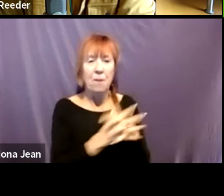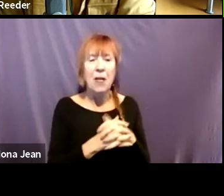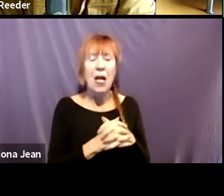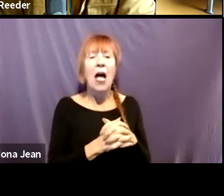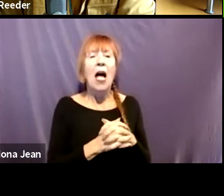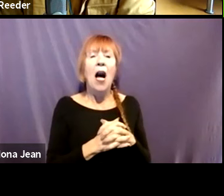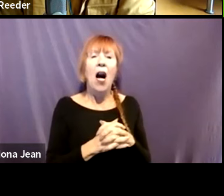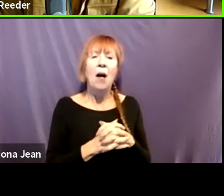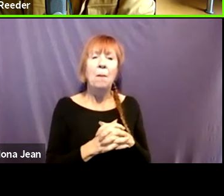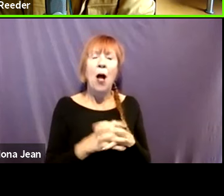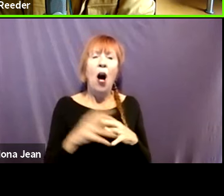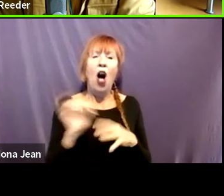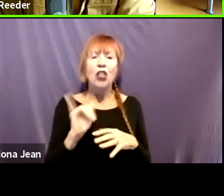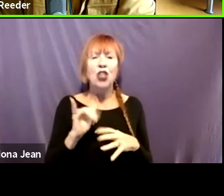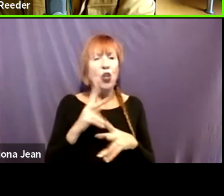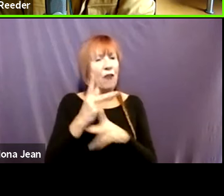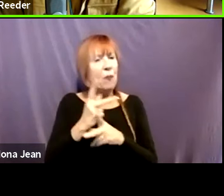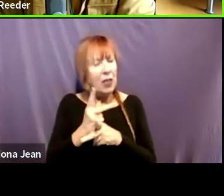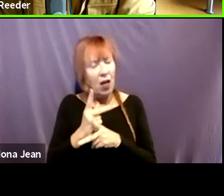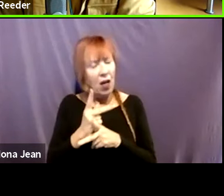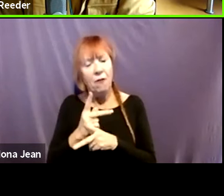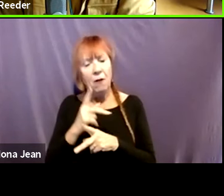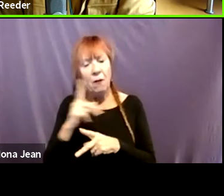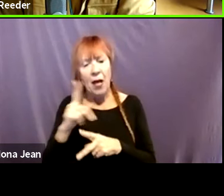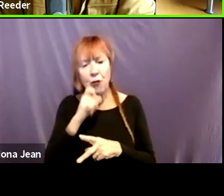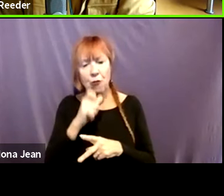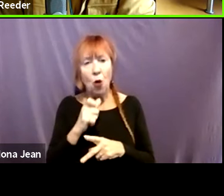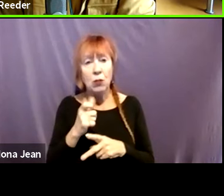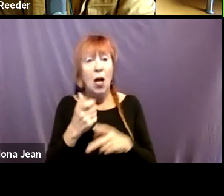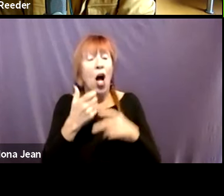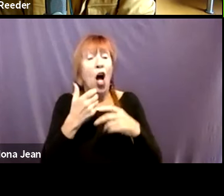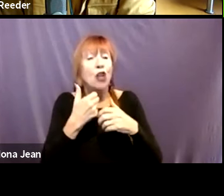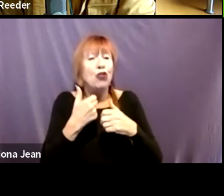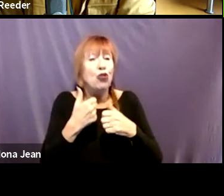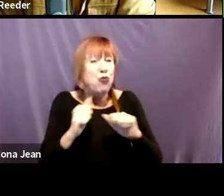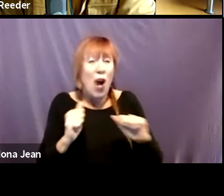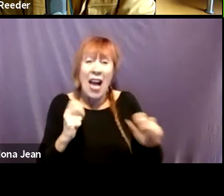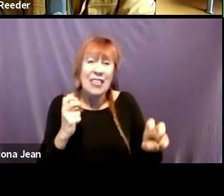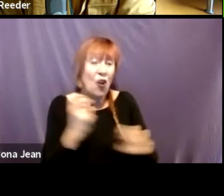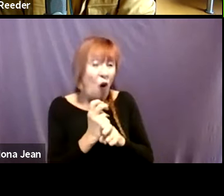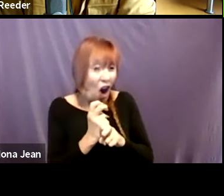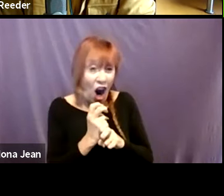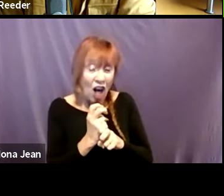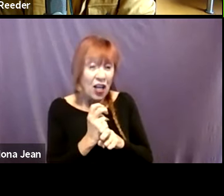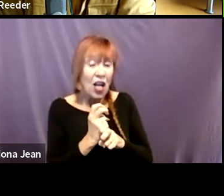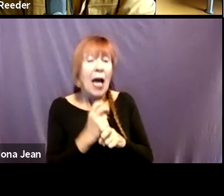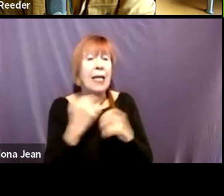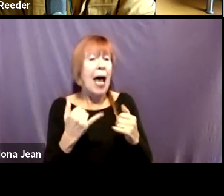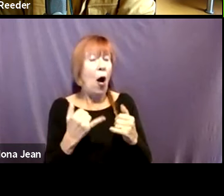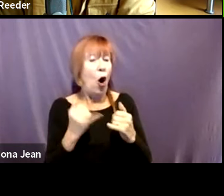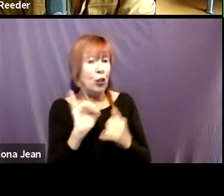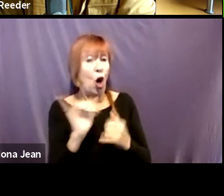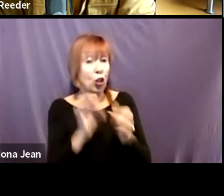Got it. Because also a part of a pitch performance, is you're wanting them to connect with you, because they want to know that you're somebody